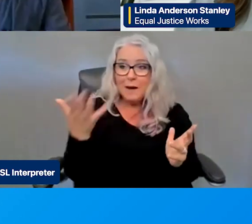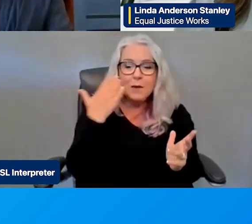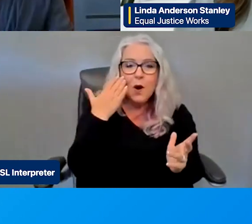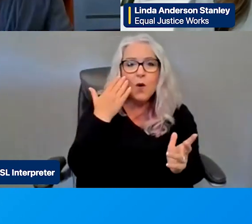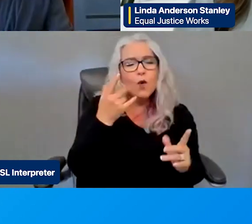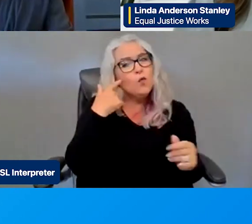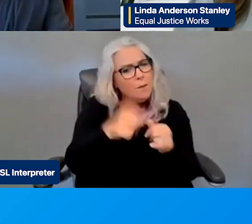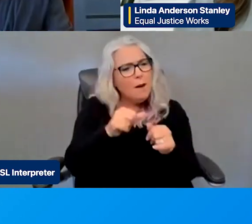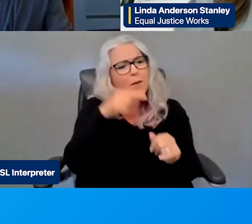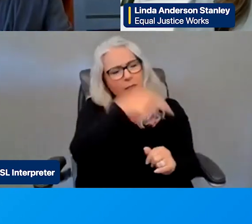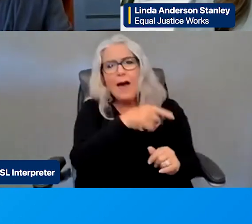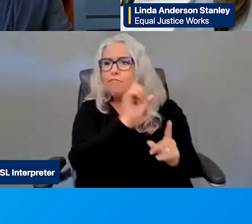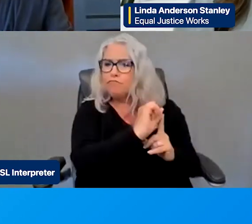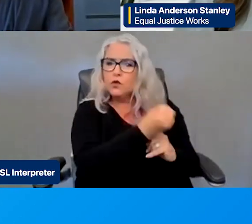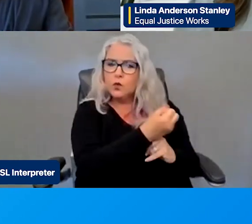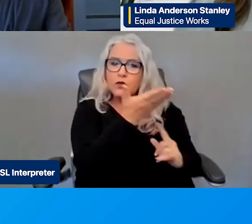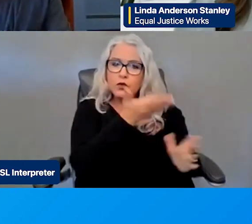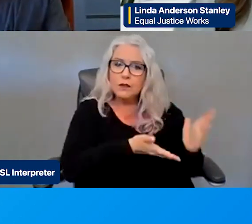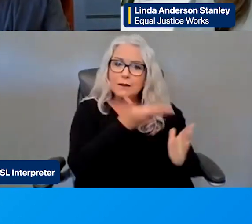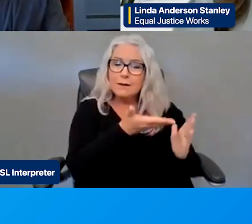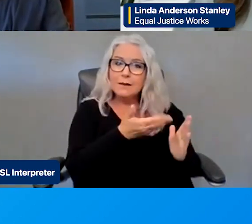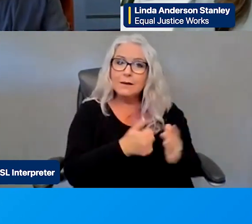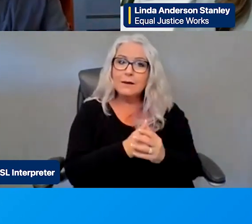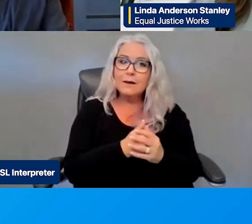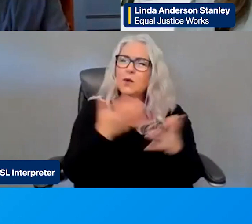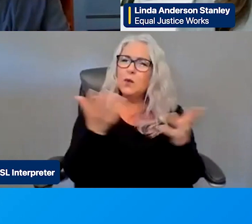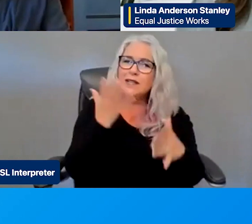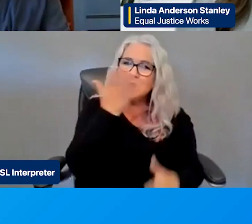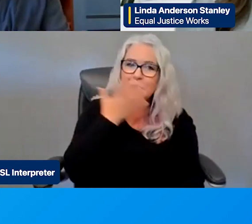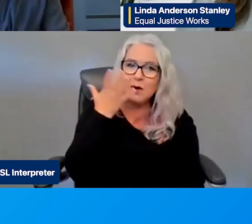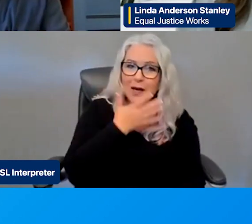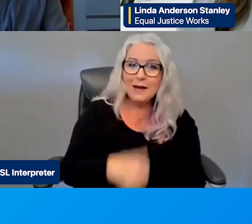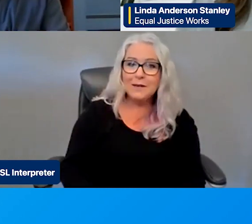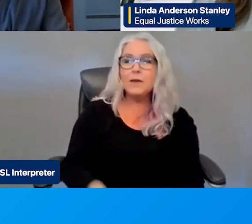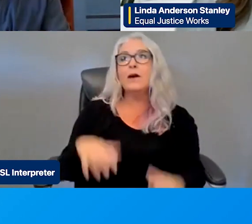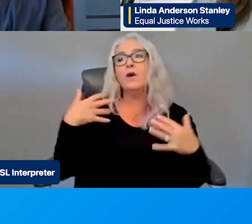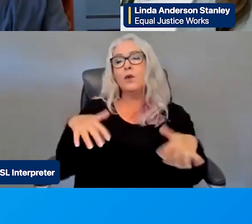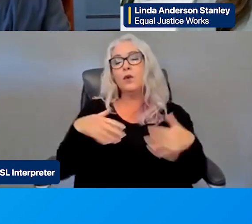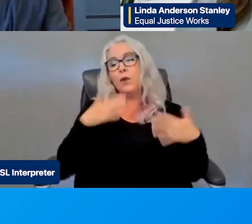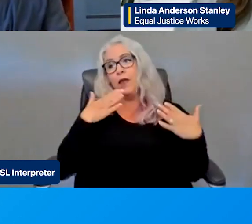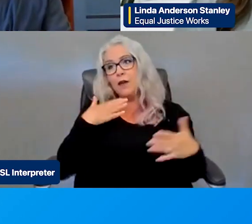And what's the protocol here? Thank you for that question.